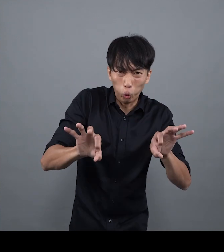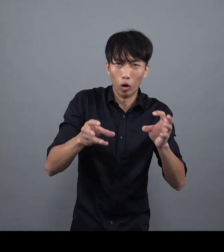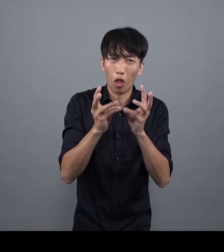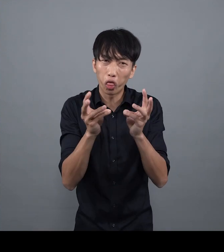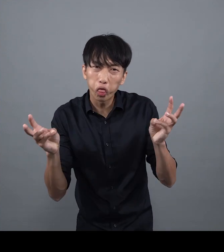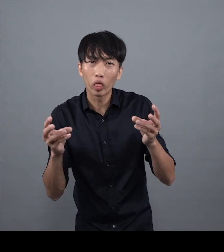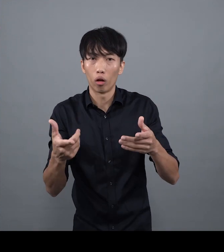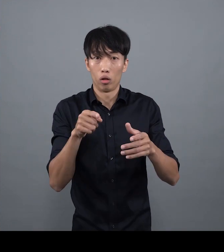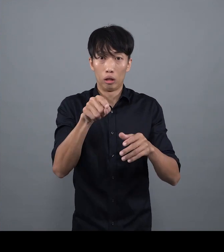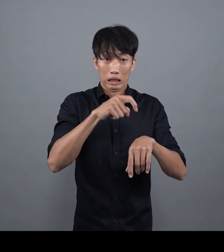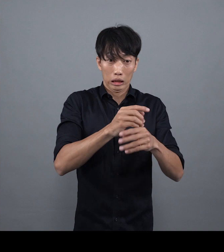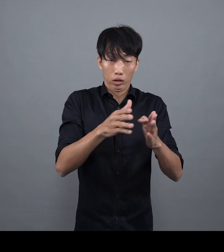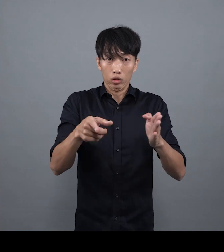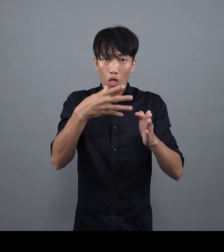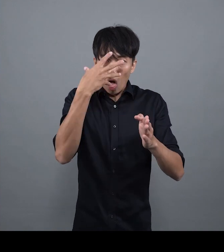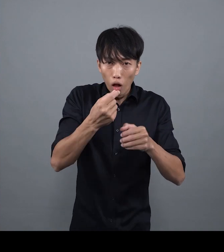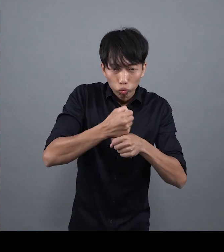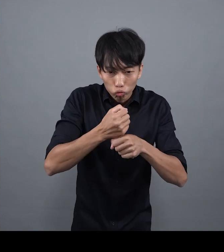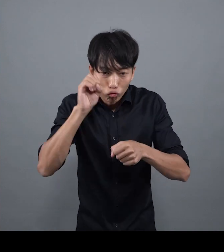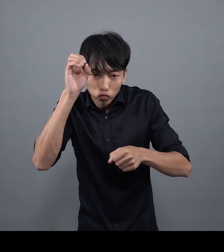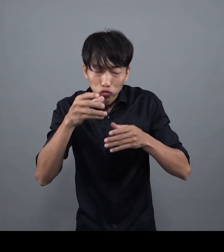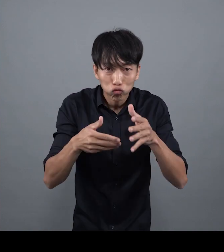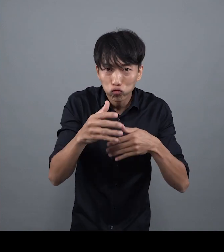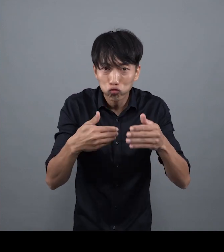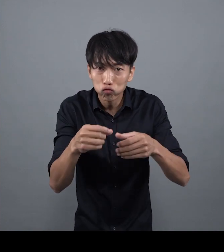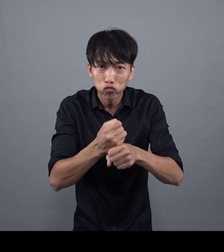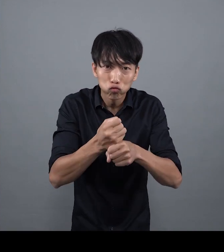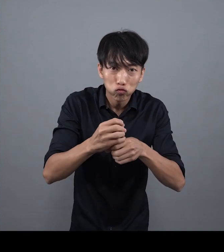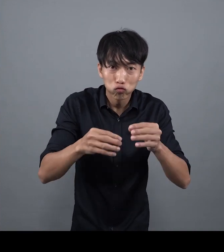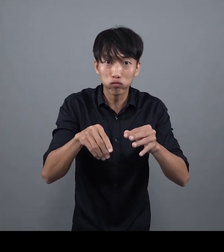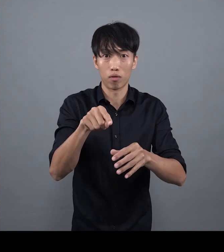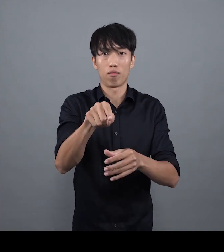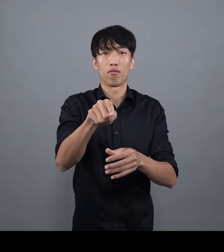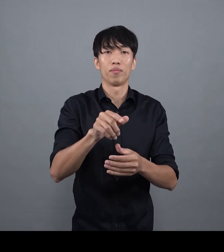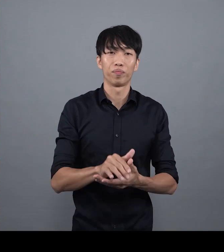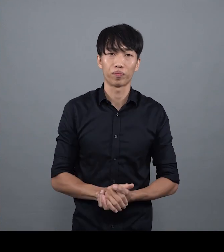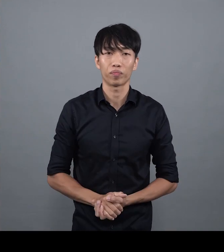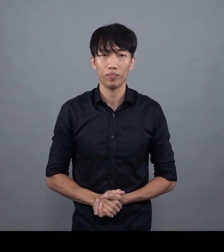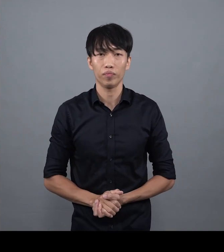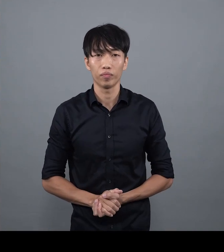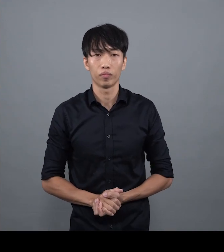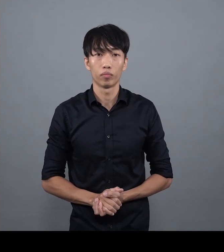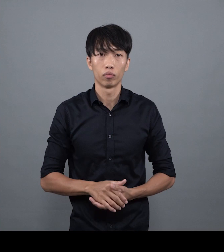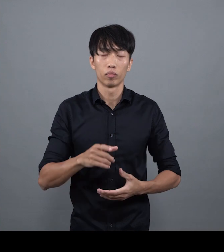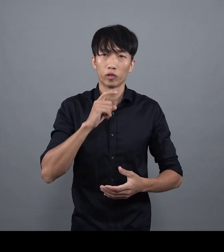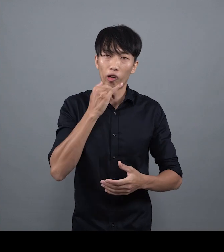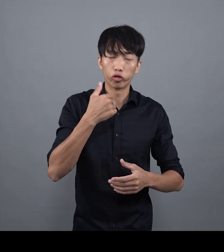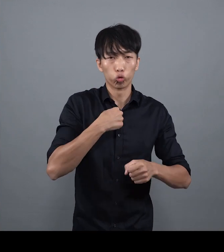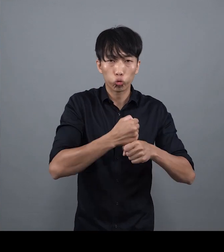At that time, I was completely obsessed with hair There was a point when